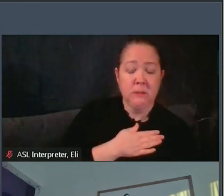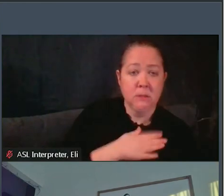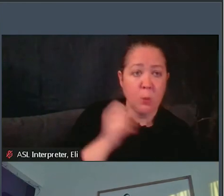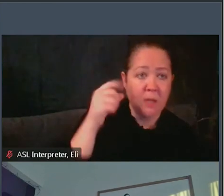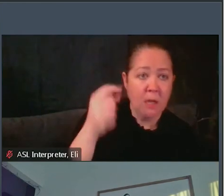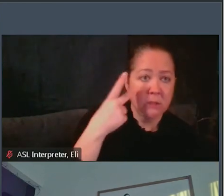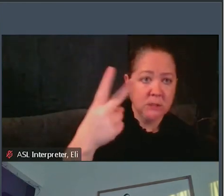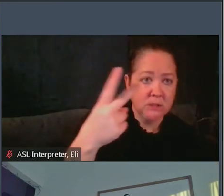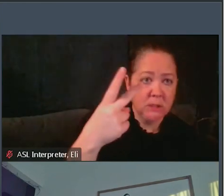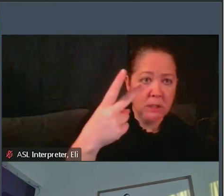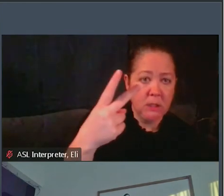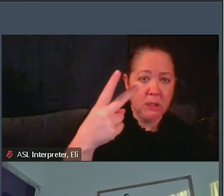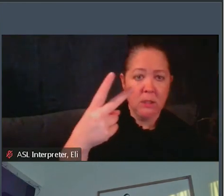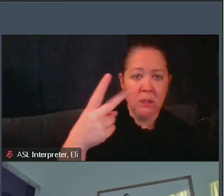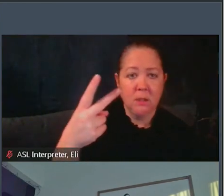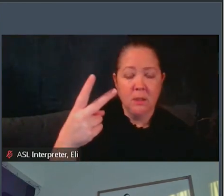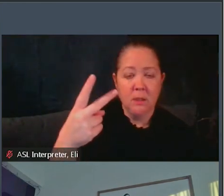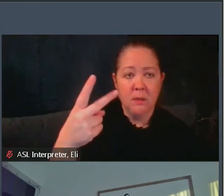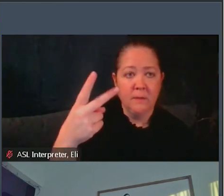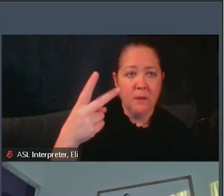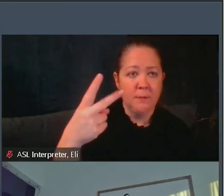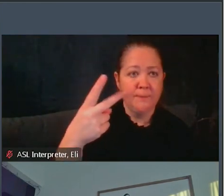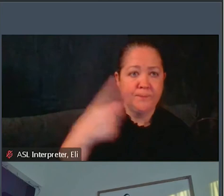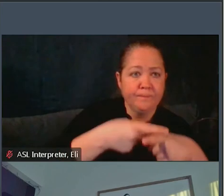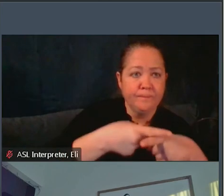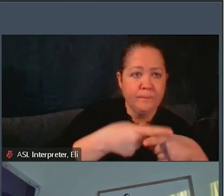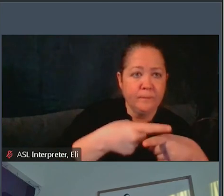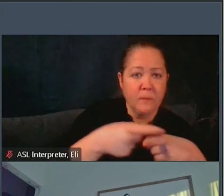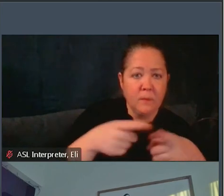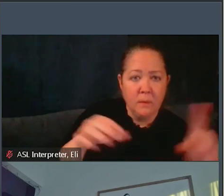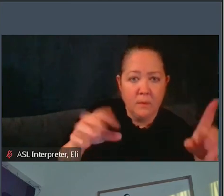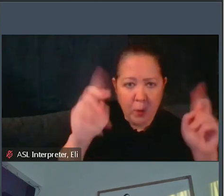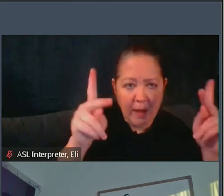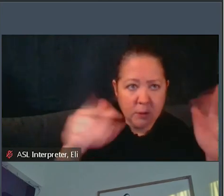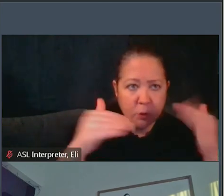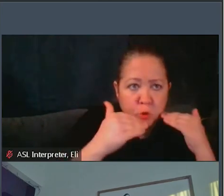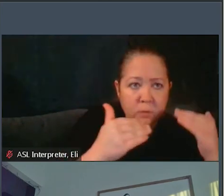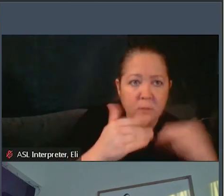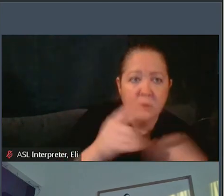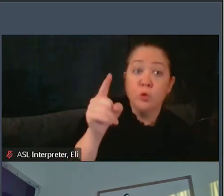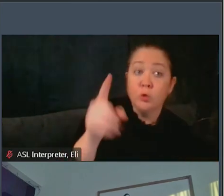No, maybe another one so we can see it better. Yeah, that's good. Okay. So you're saying the entrance should not be on Ernie banks,